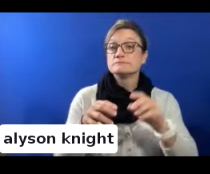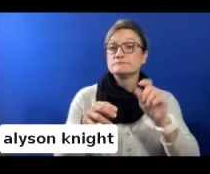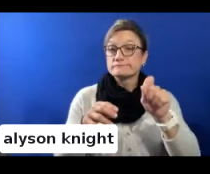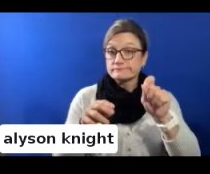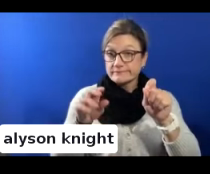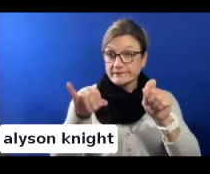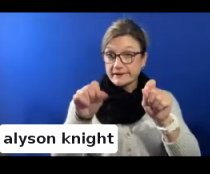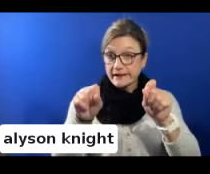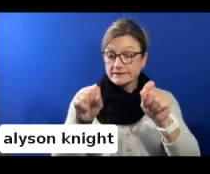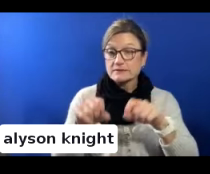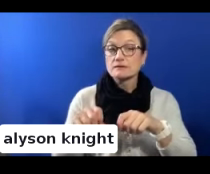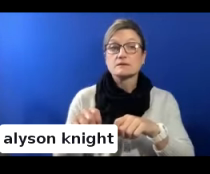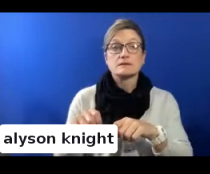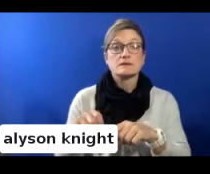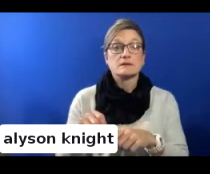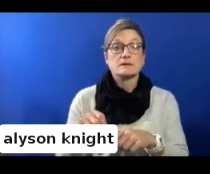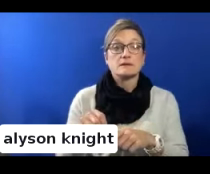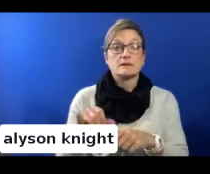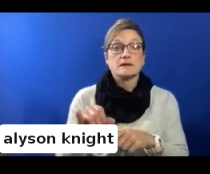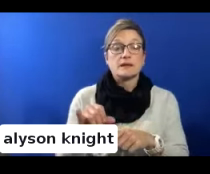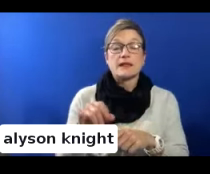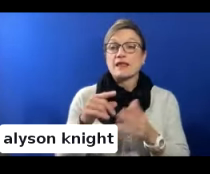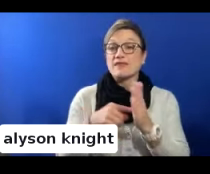enter no, NA in the next section.